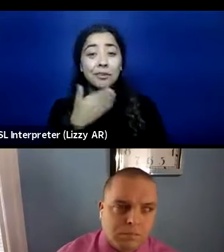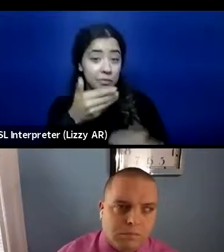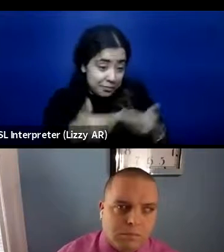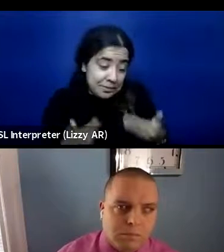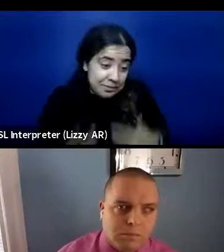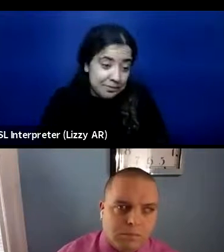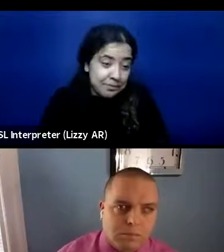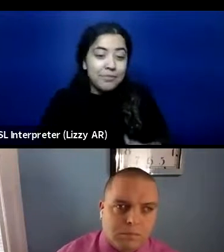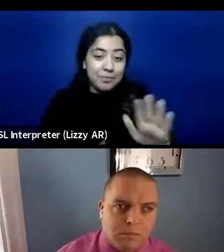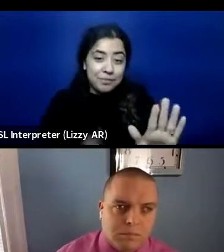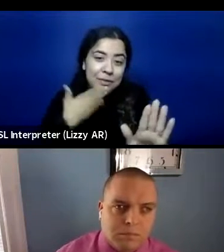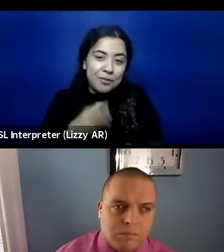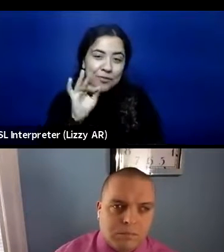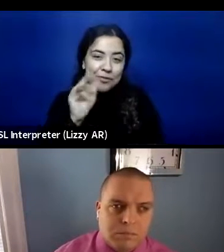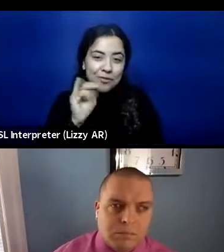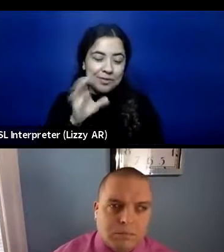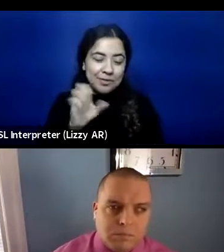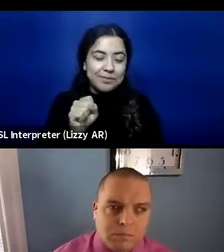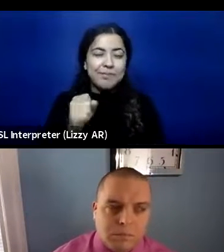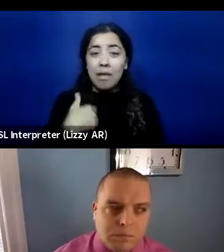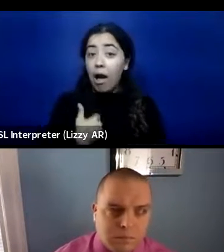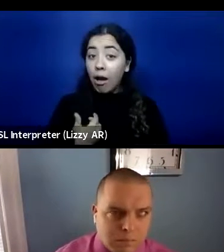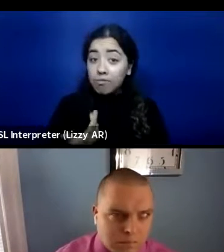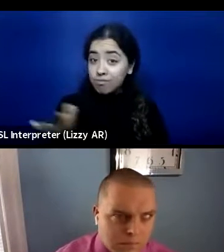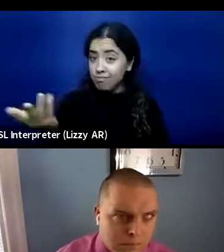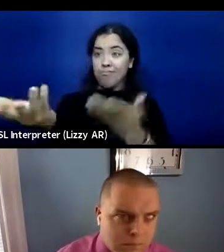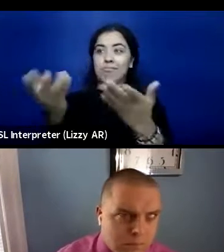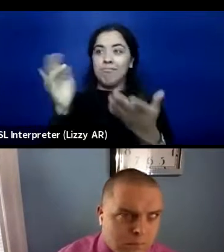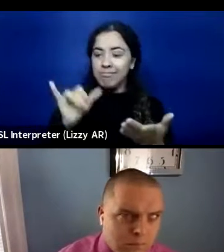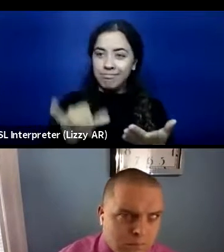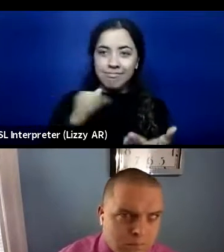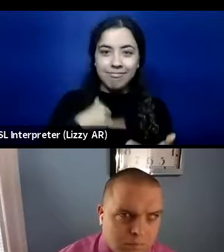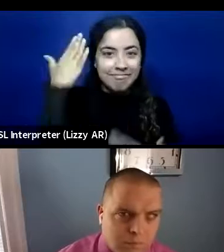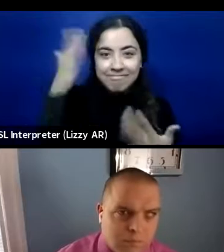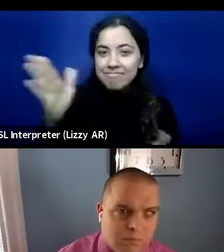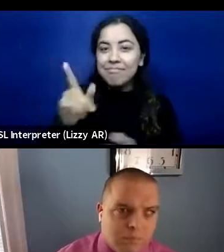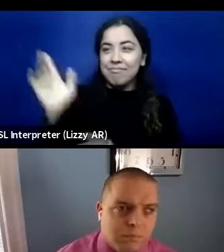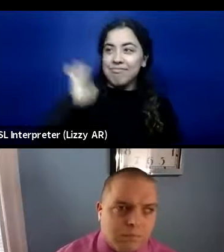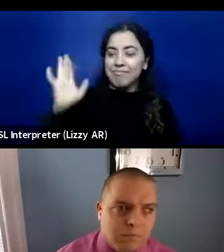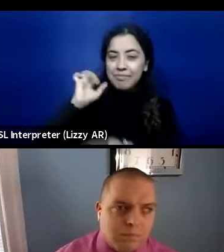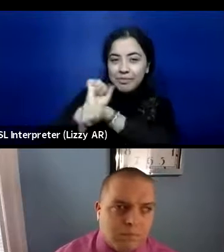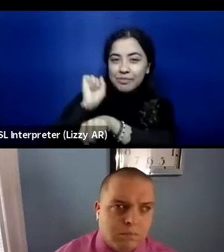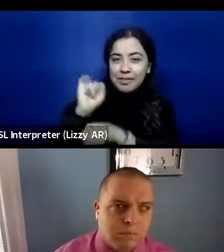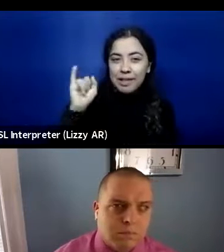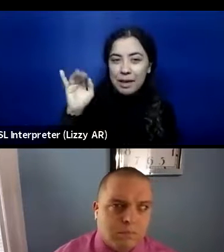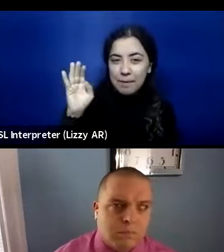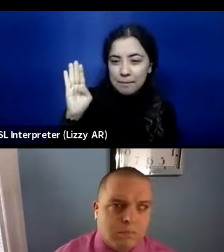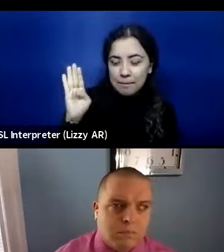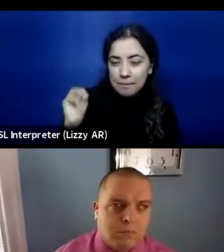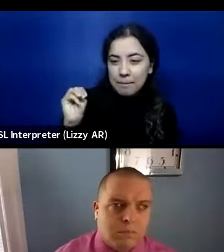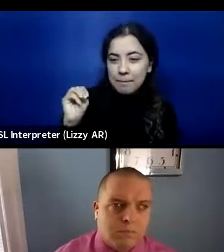And I did not know that you worked on at IBM and BBNN. I knew you were at IBM